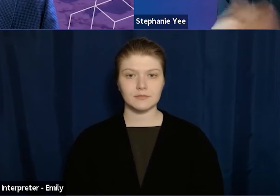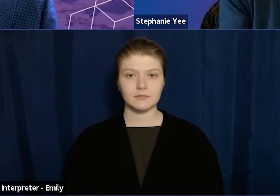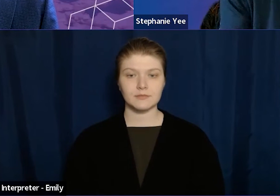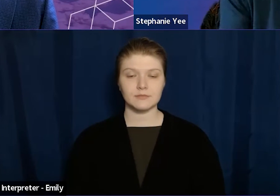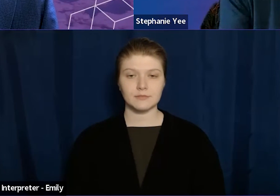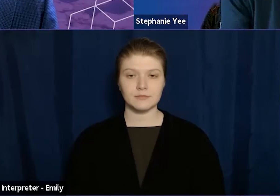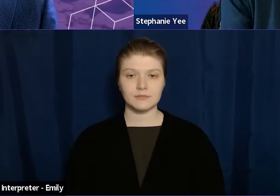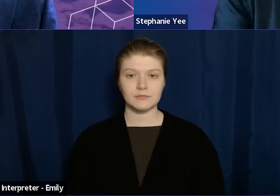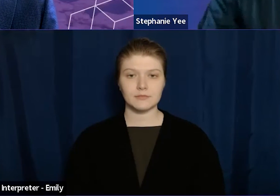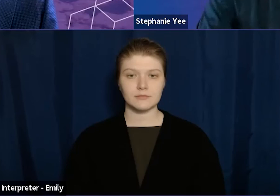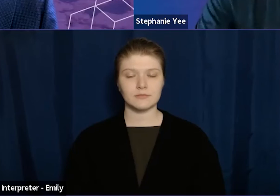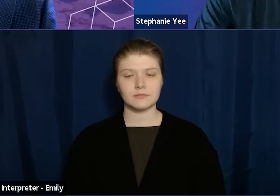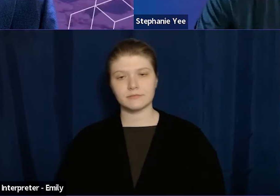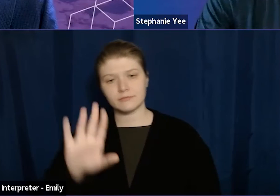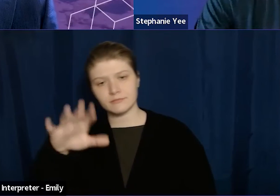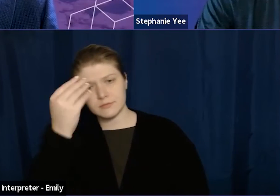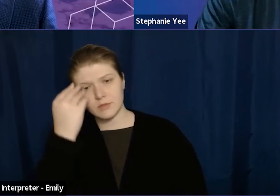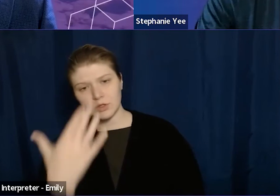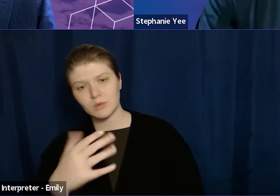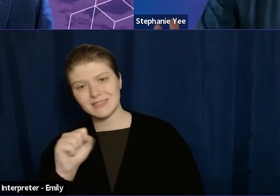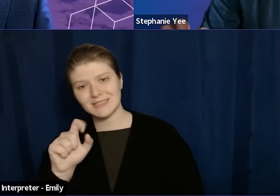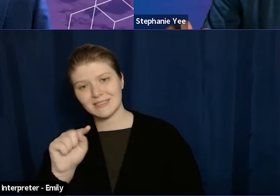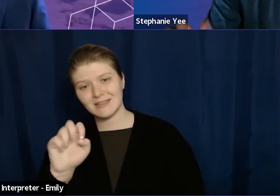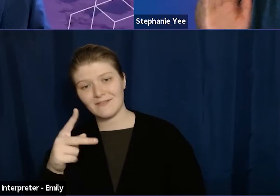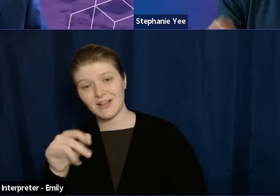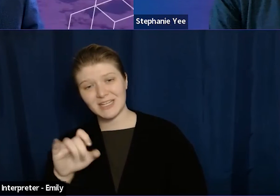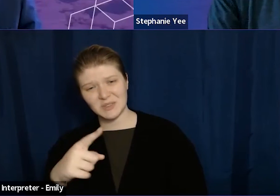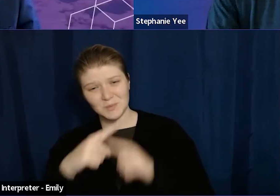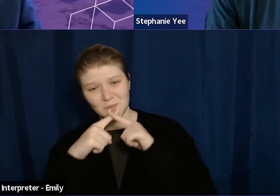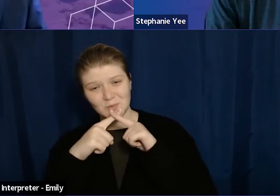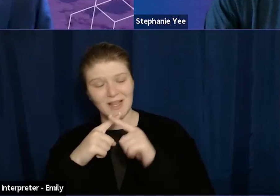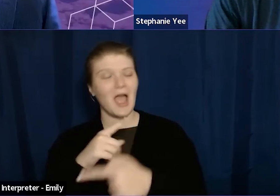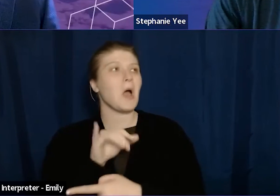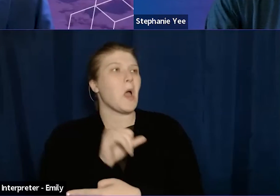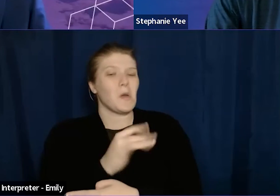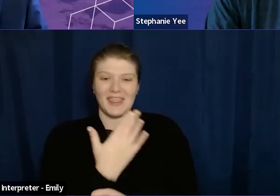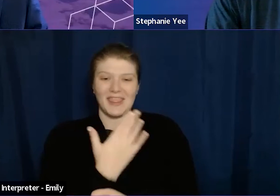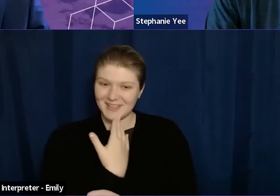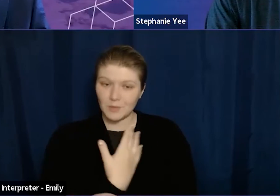Kevin Hewitt: Stephanie, you're on commute. Stephanie Yee: Thank you, thank you. Yes, it is quite easy to do.